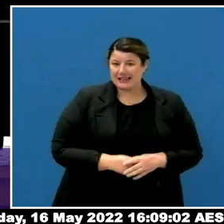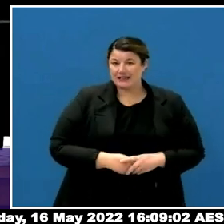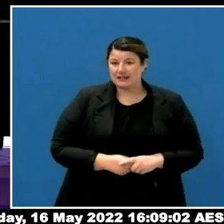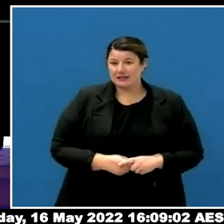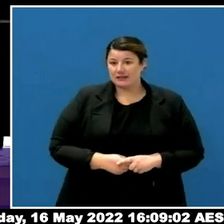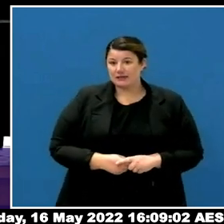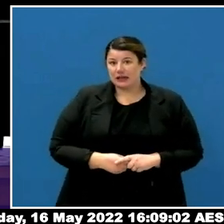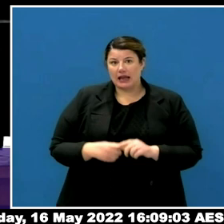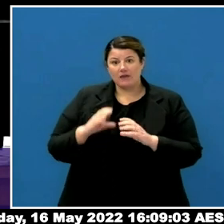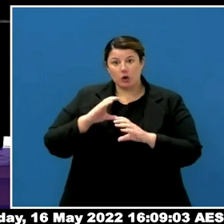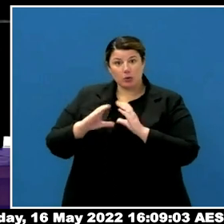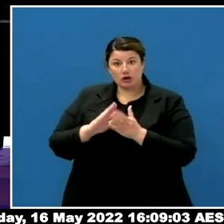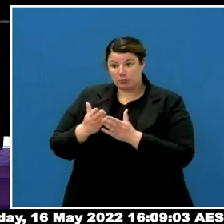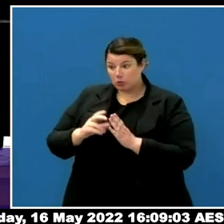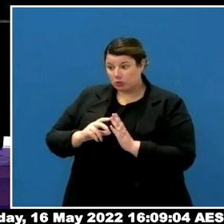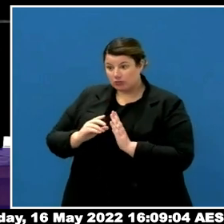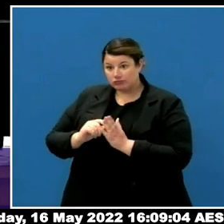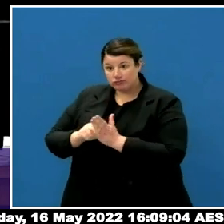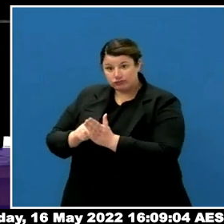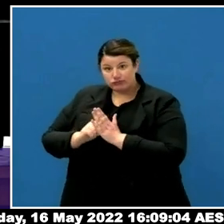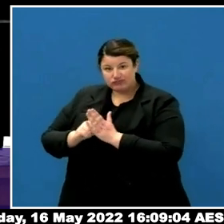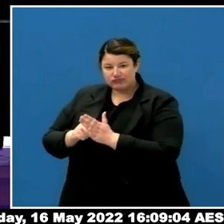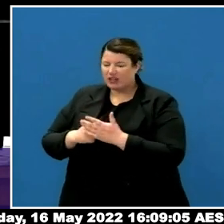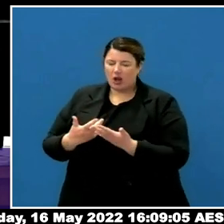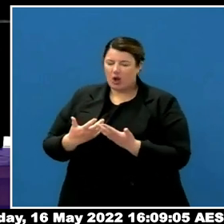No, we speak to her every afternoon and every morning.